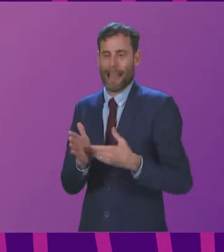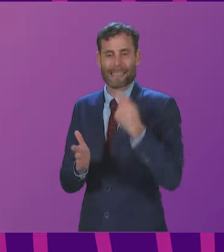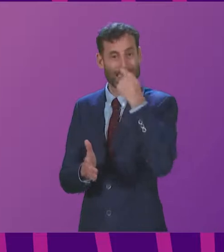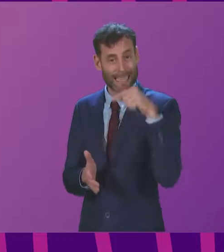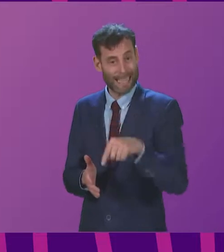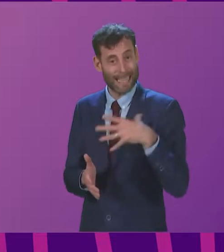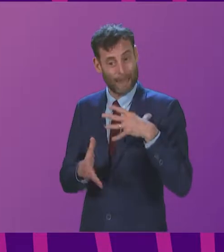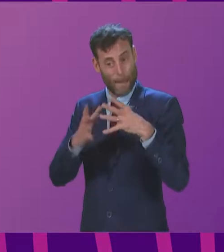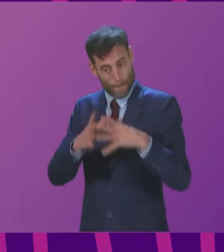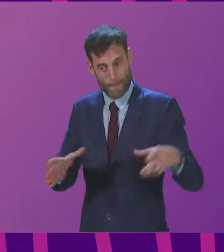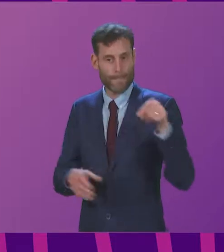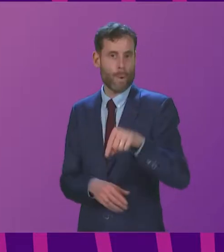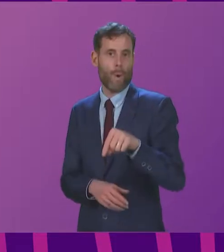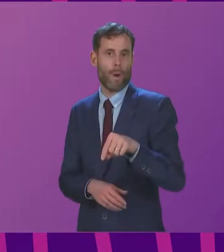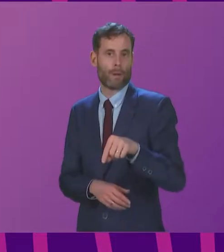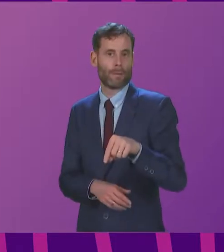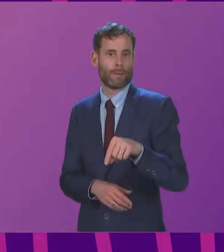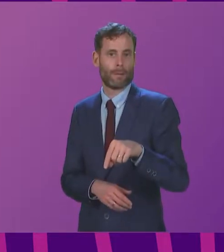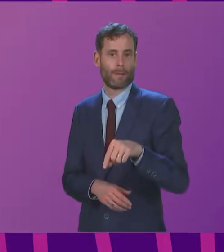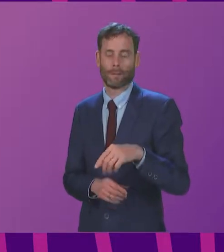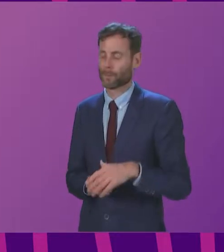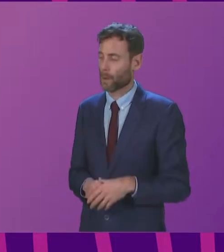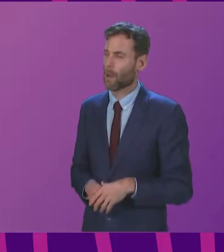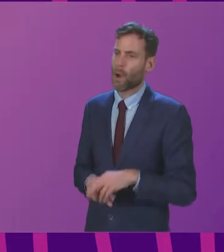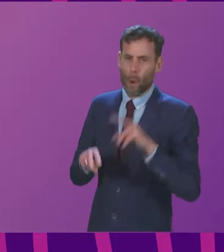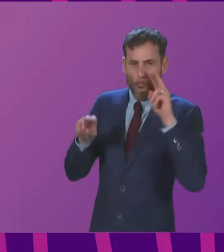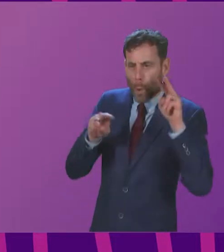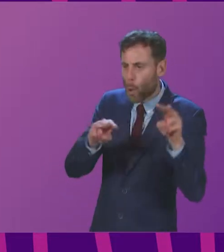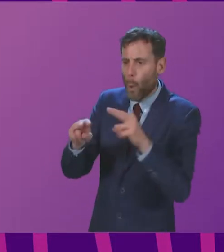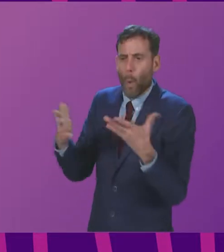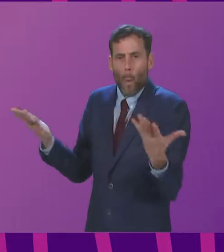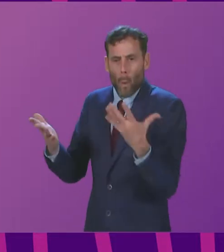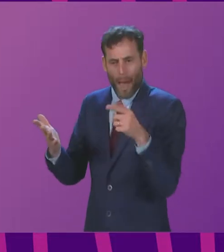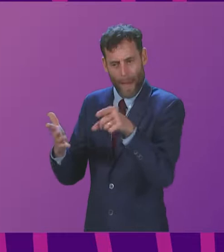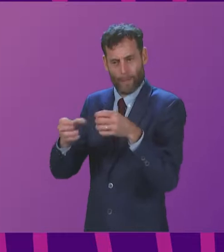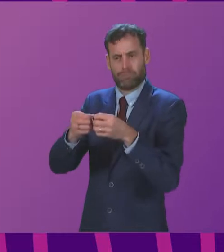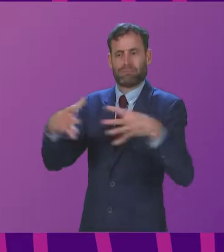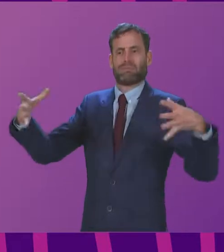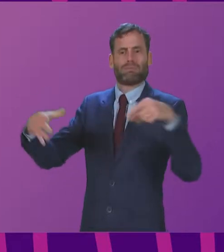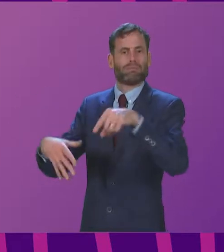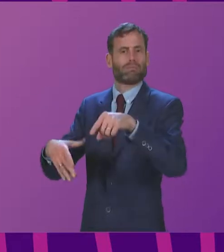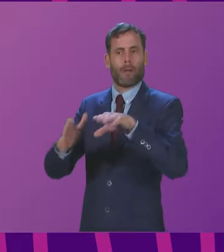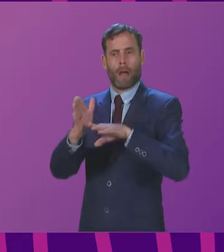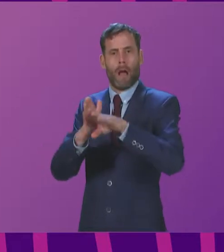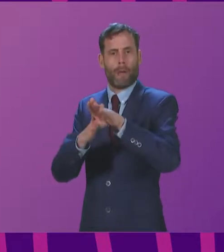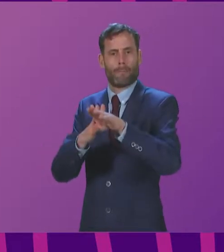look at where we are getting the biggest rises in transmission. The largest increase in cases is in